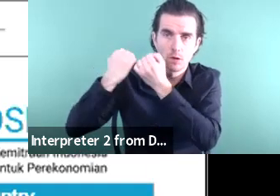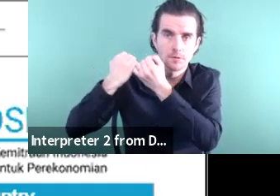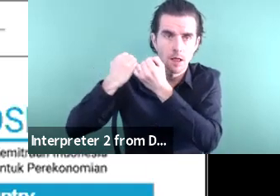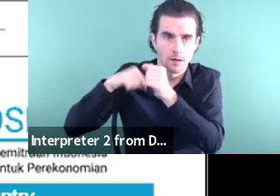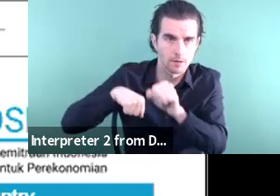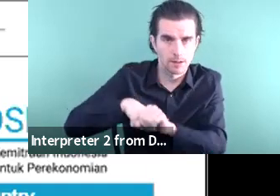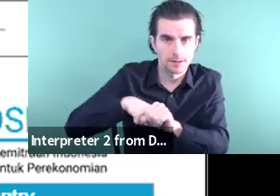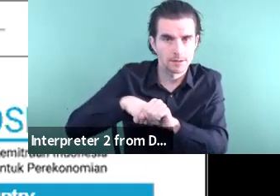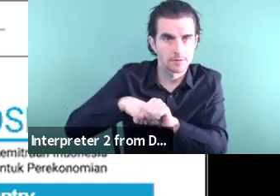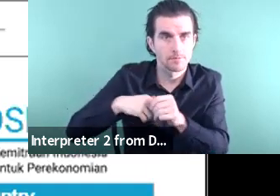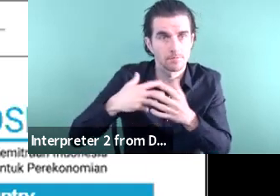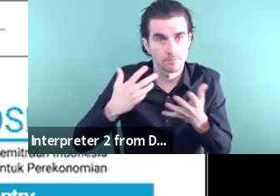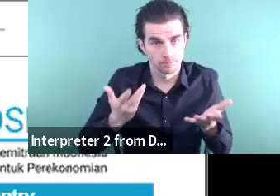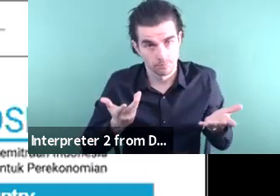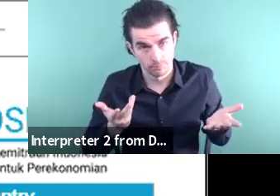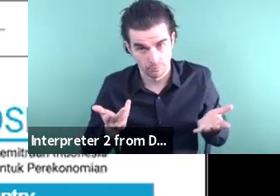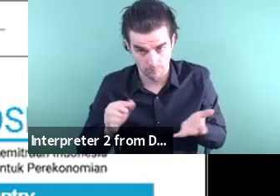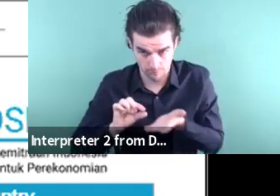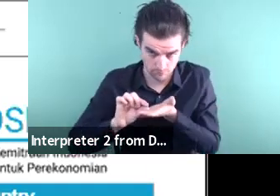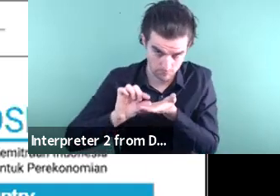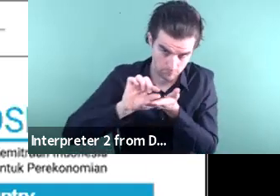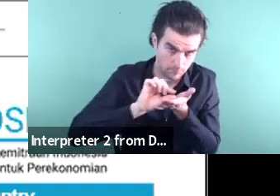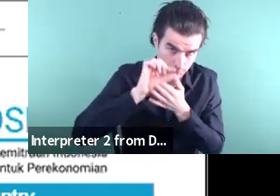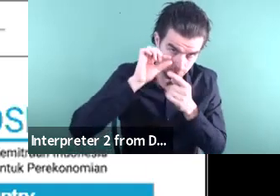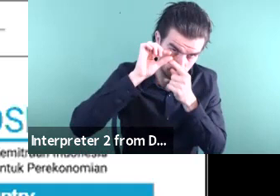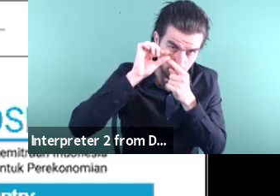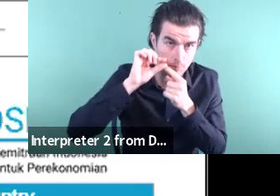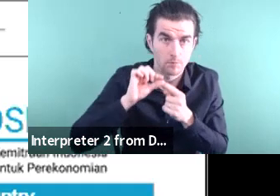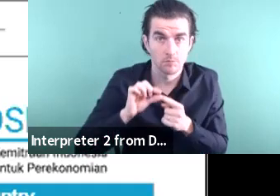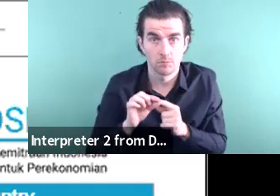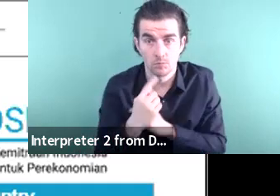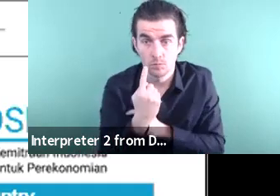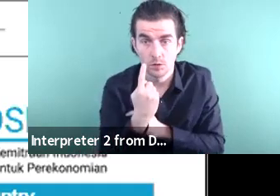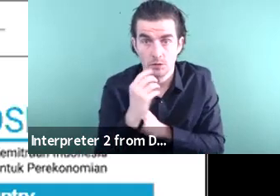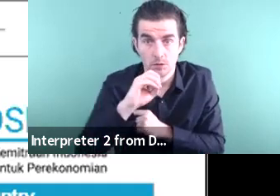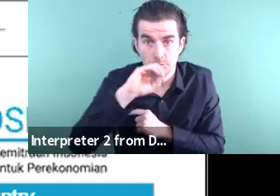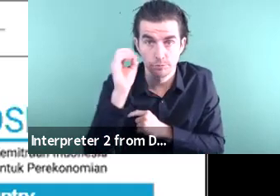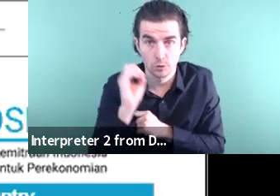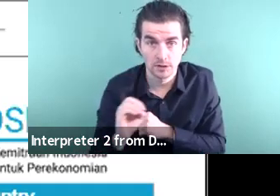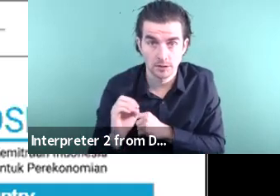for concession and disability incentives and that's where our study comes in, so